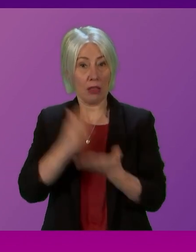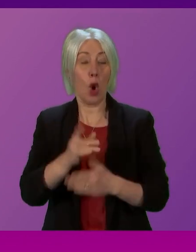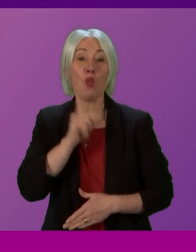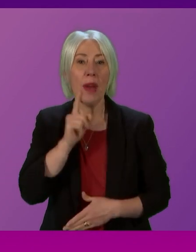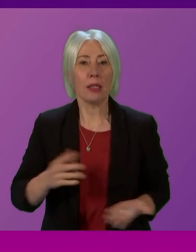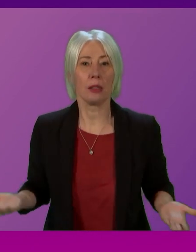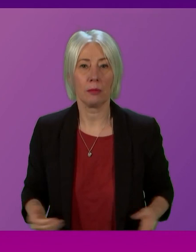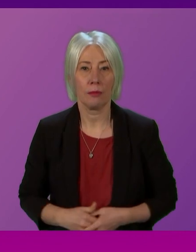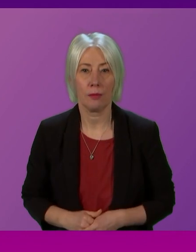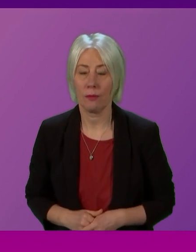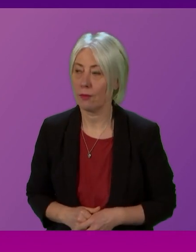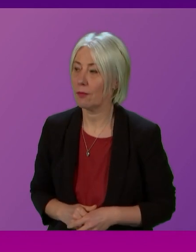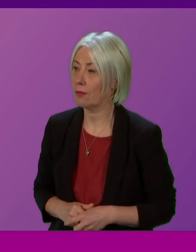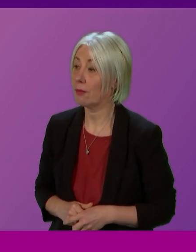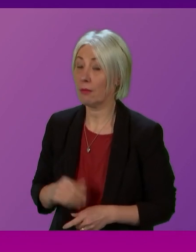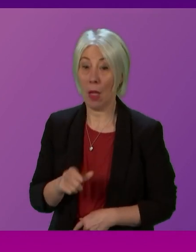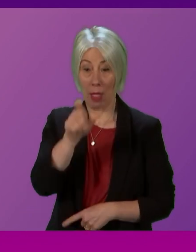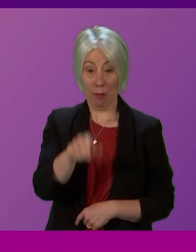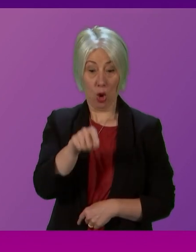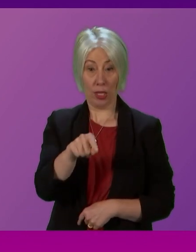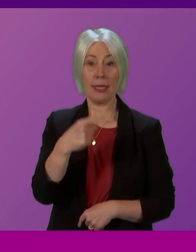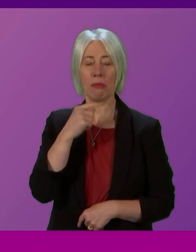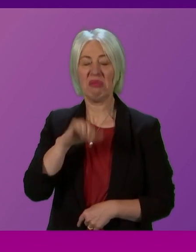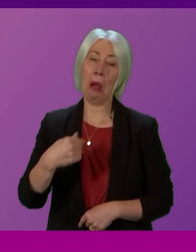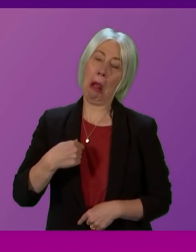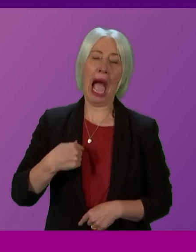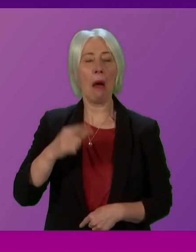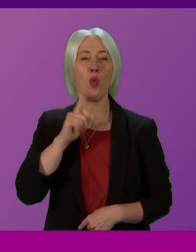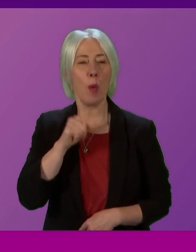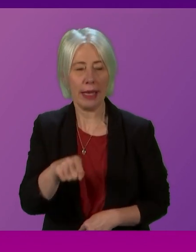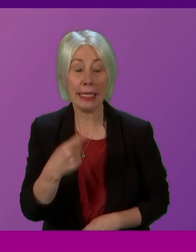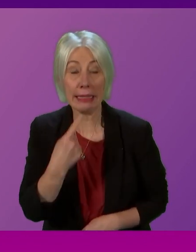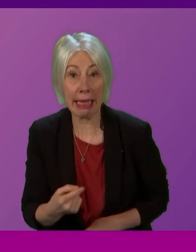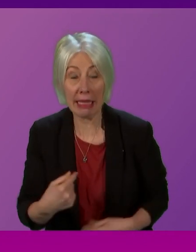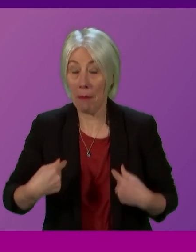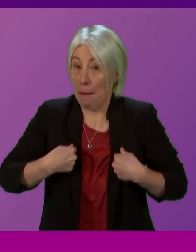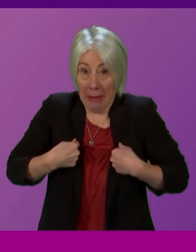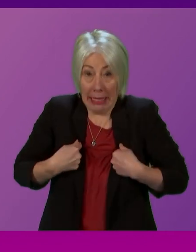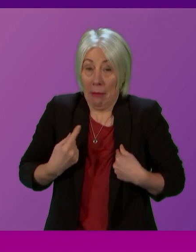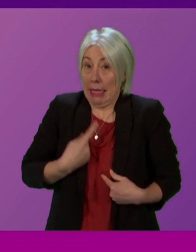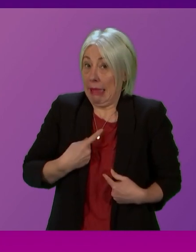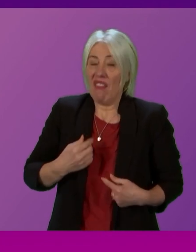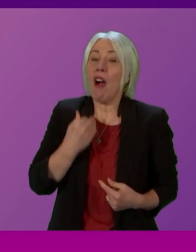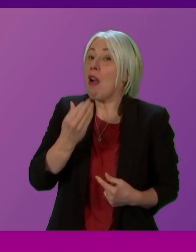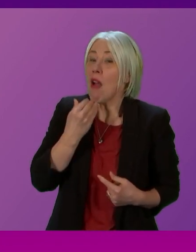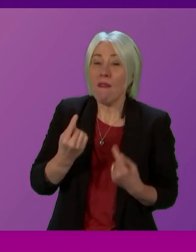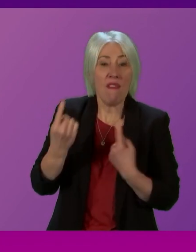That individual claims to be a woman; I said that I do not have information about whether